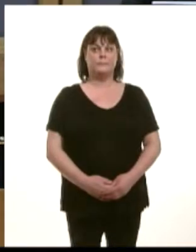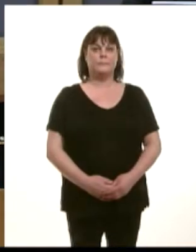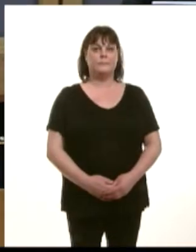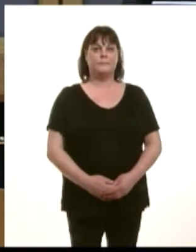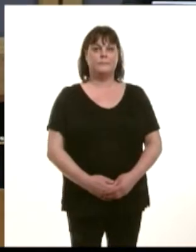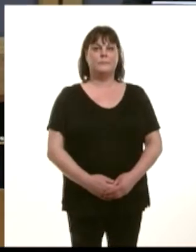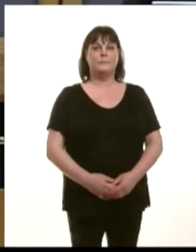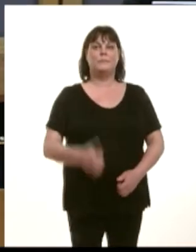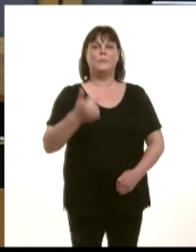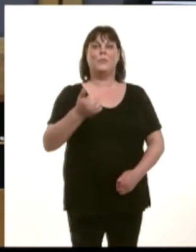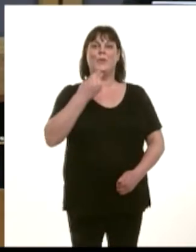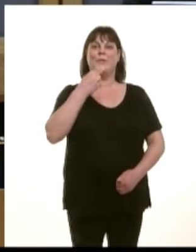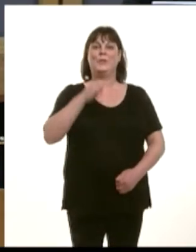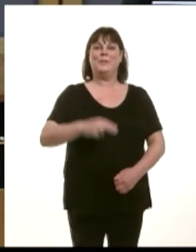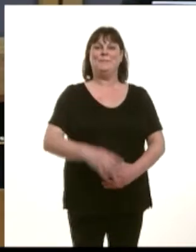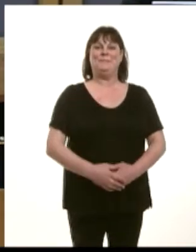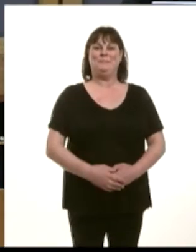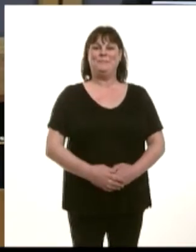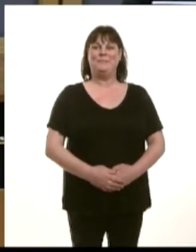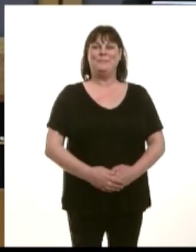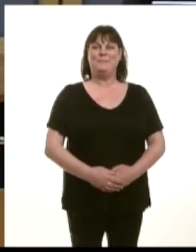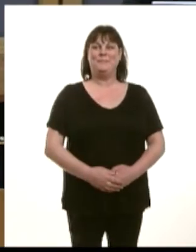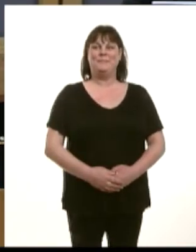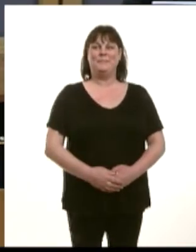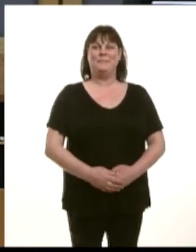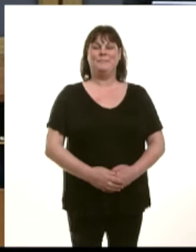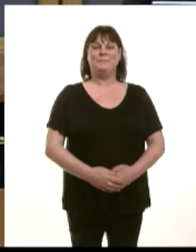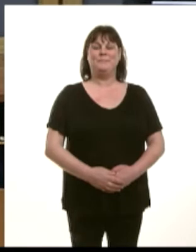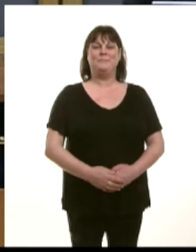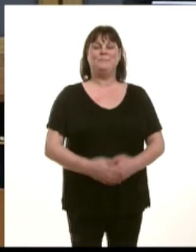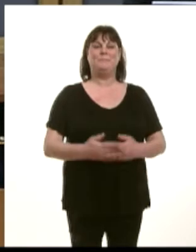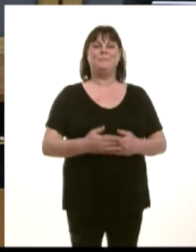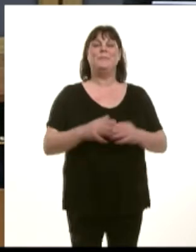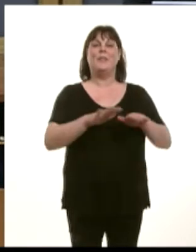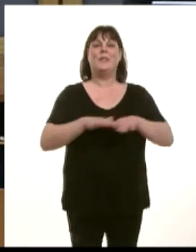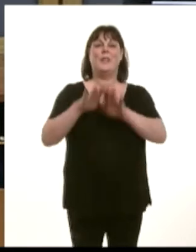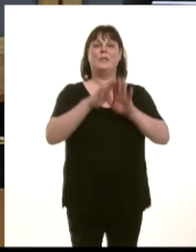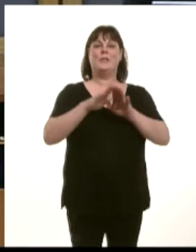Y Llywydd / The Presiding Officer: Good afternoon. The National Assembly for Wales is called to order.